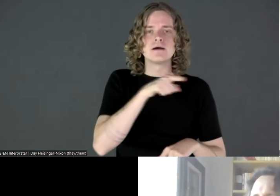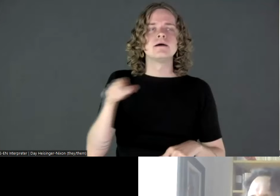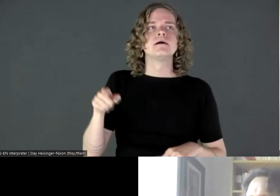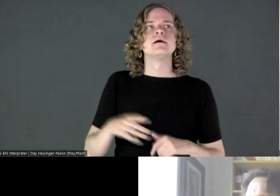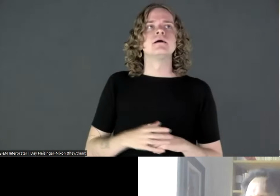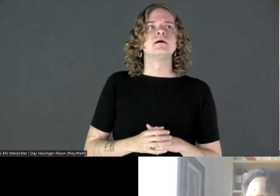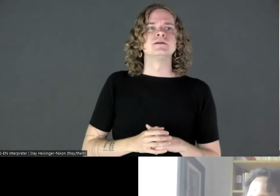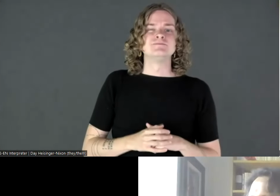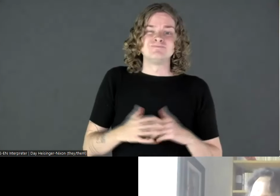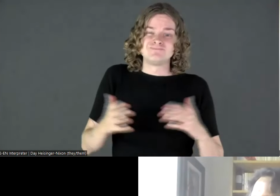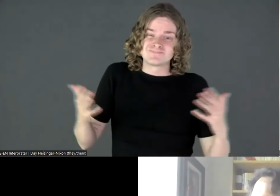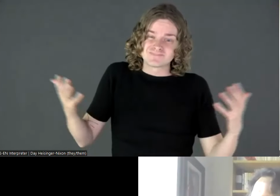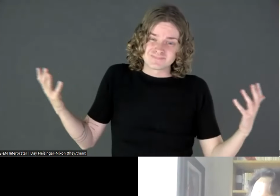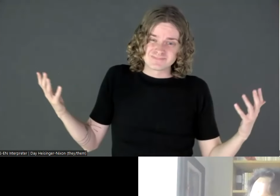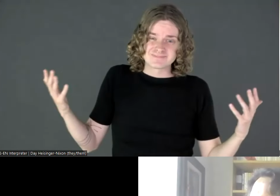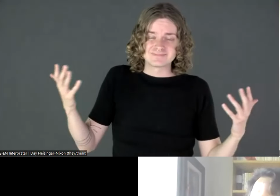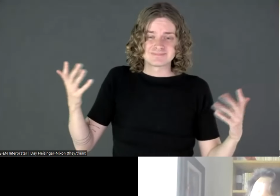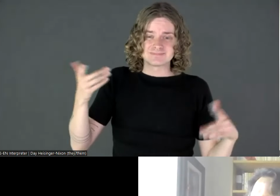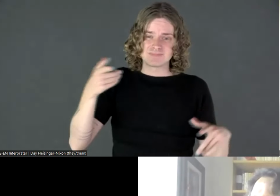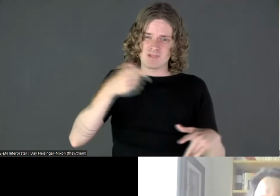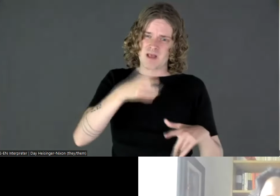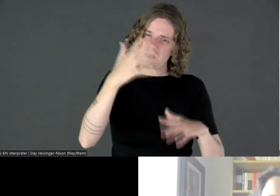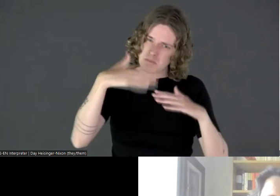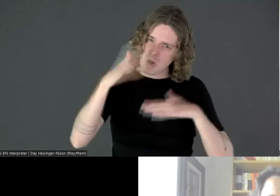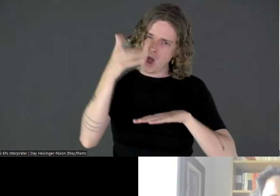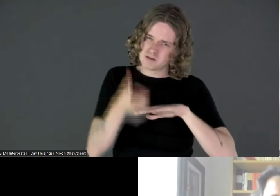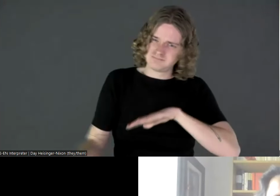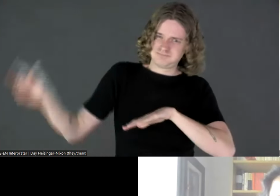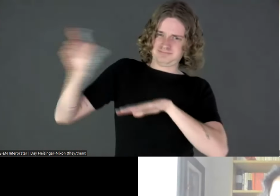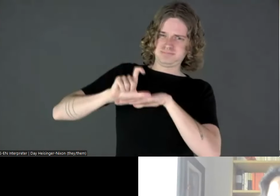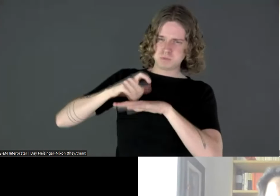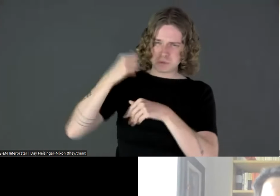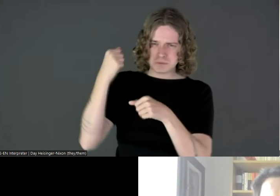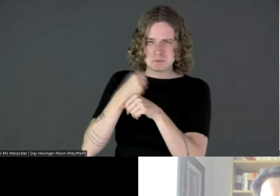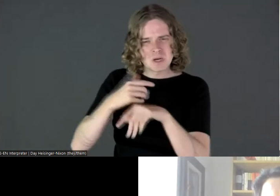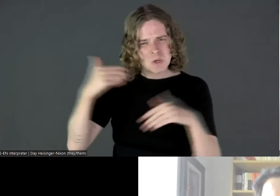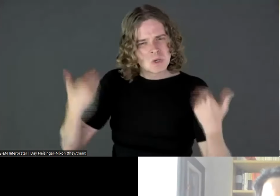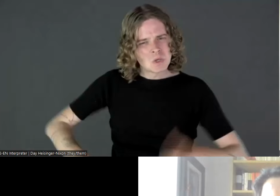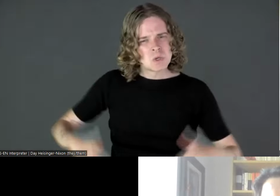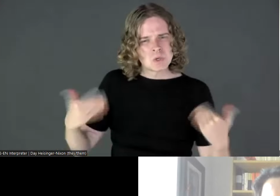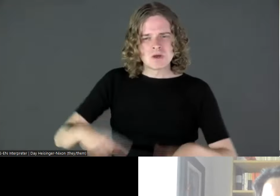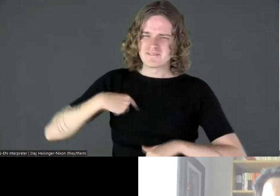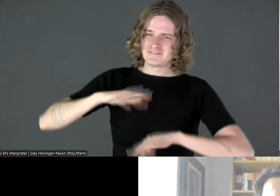it is just added steps, extra efforts, it takes a lot of work. We have a lot of work. How do we